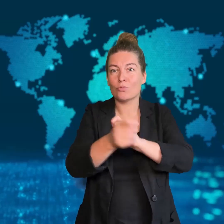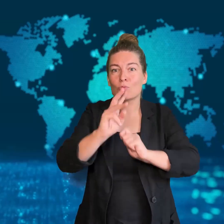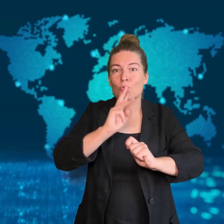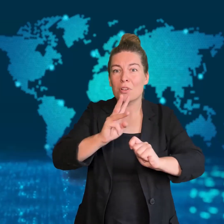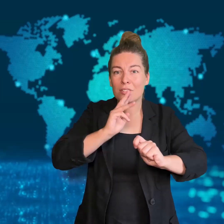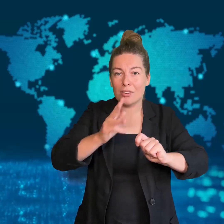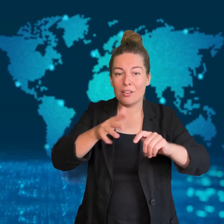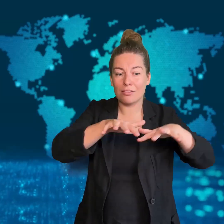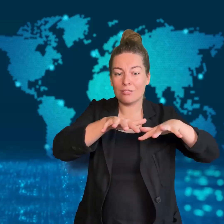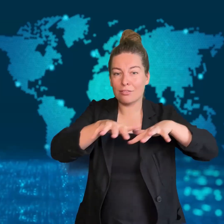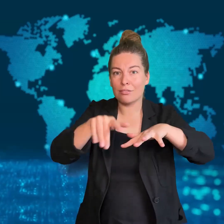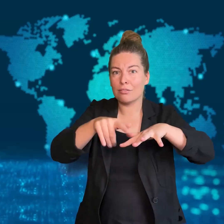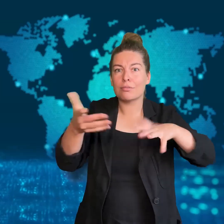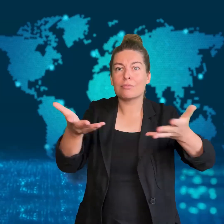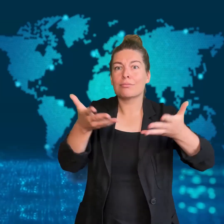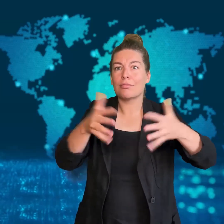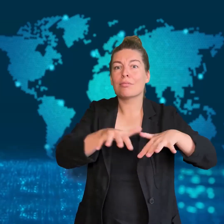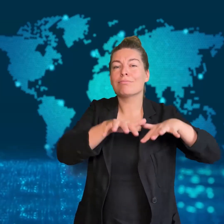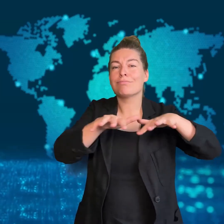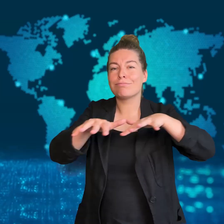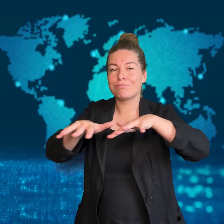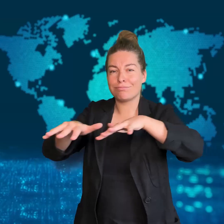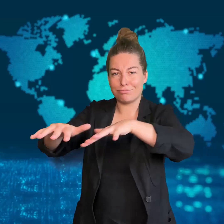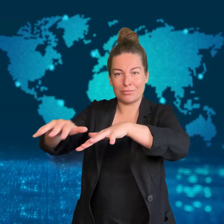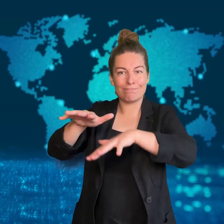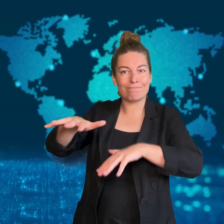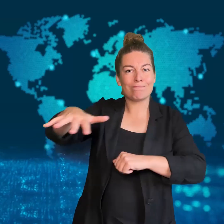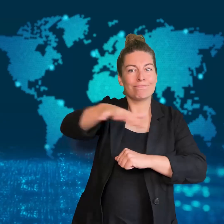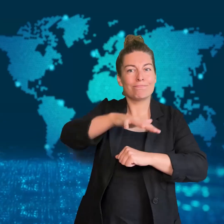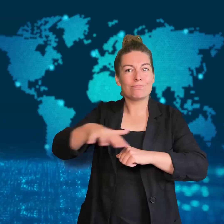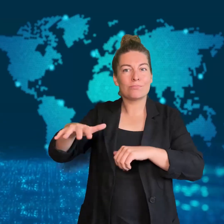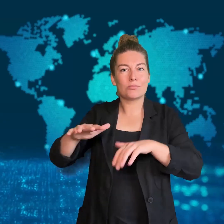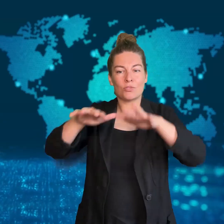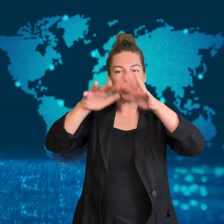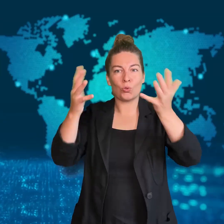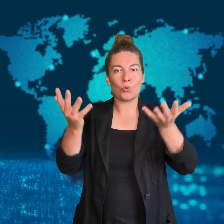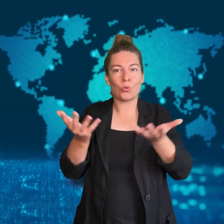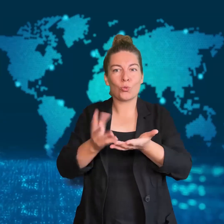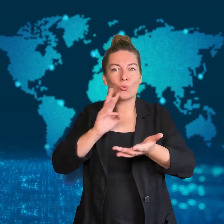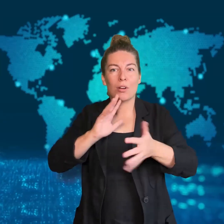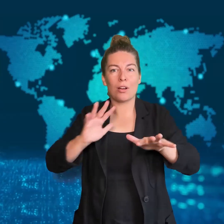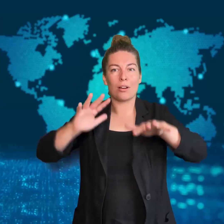Its water and ice have been joining the waters of